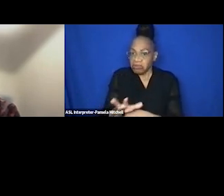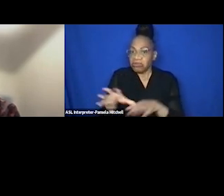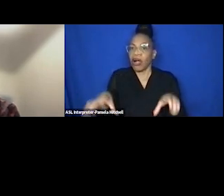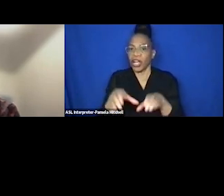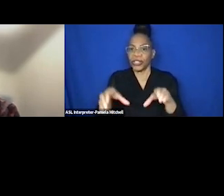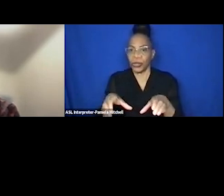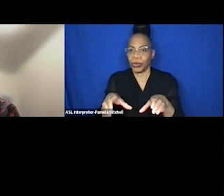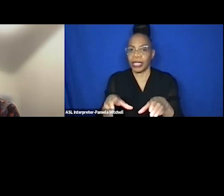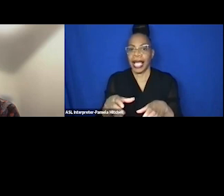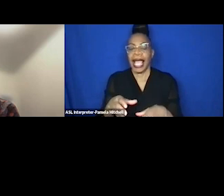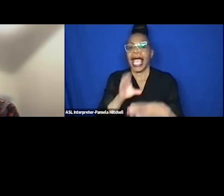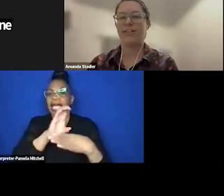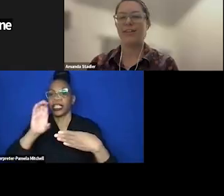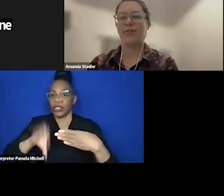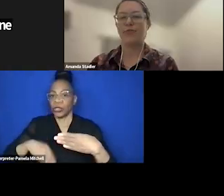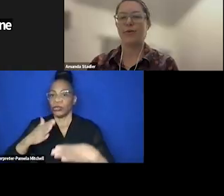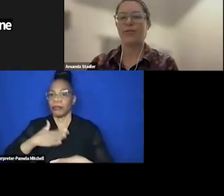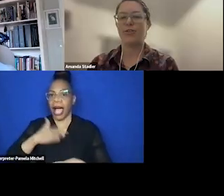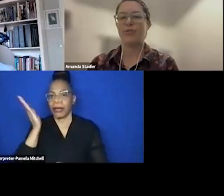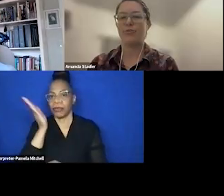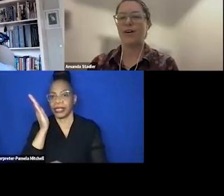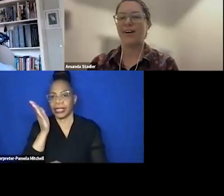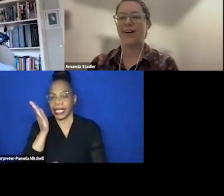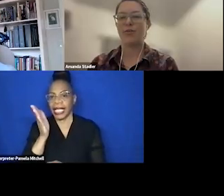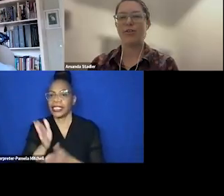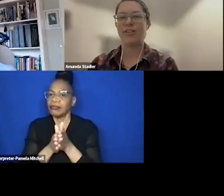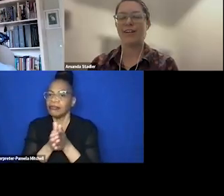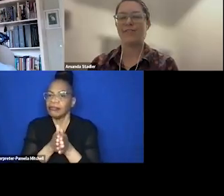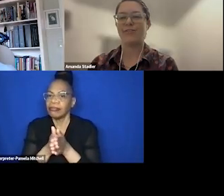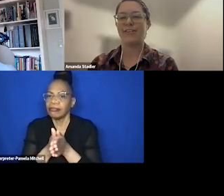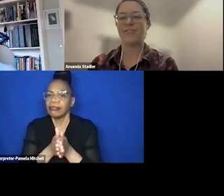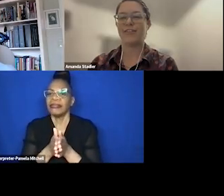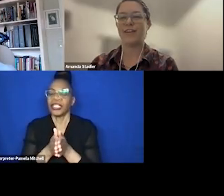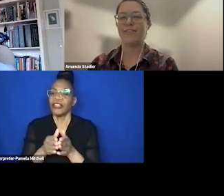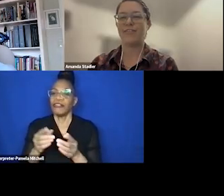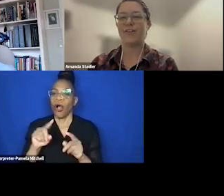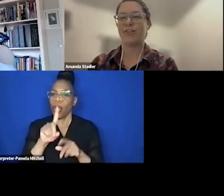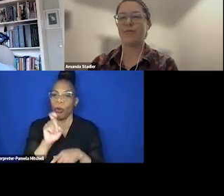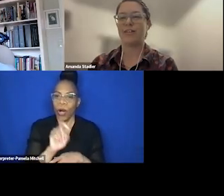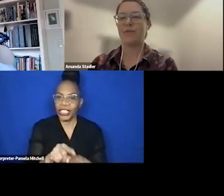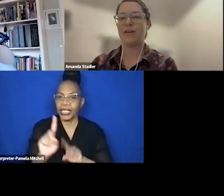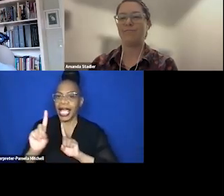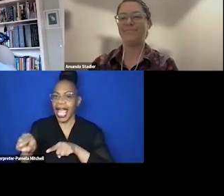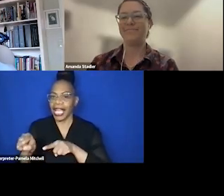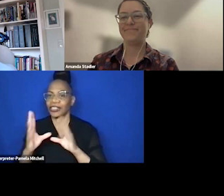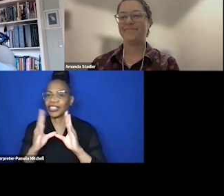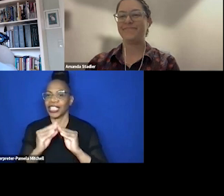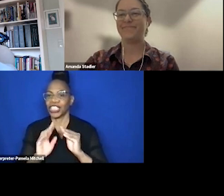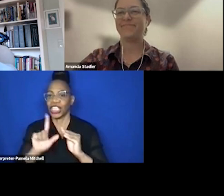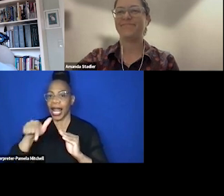And that concludes my presentation. And I look forward to the question and answer session later. And I'll turn it back to Pam.